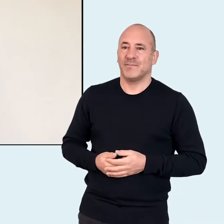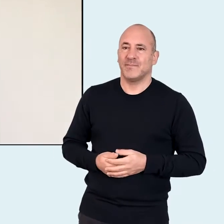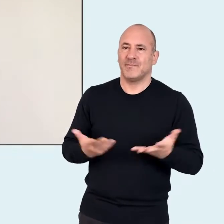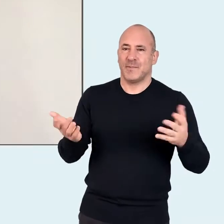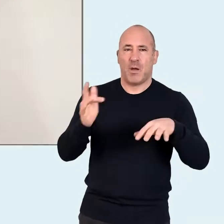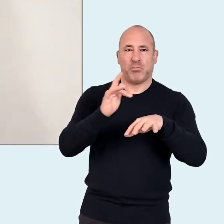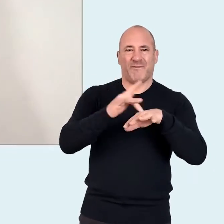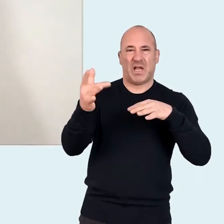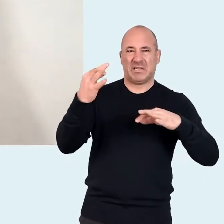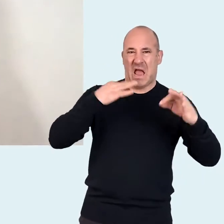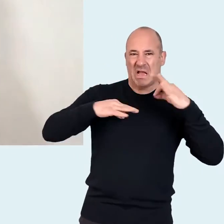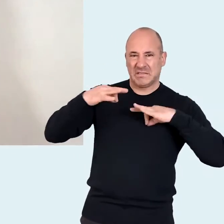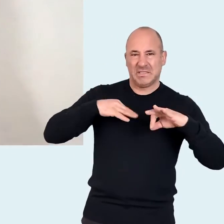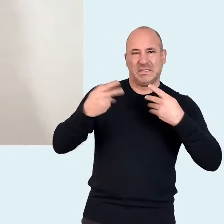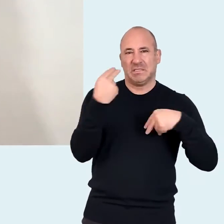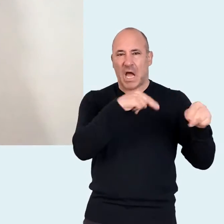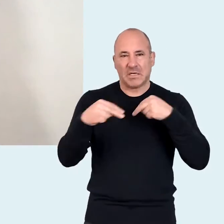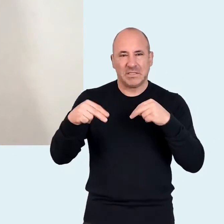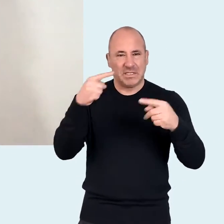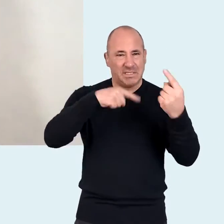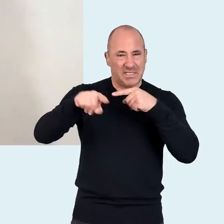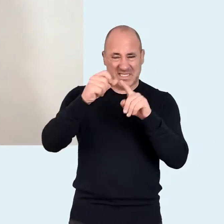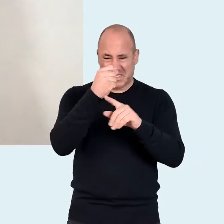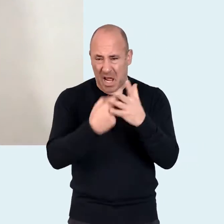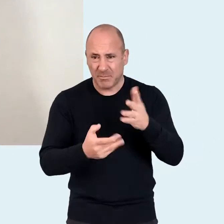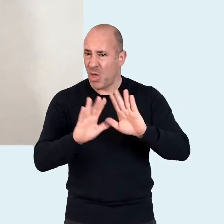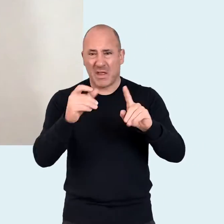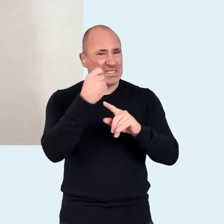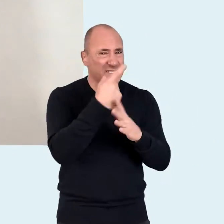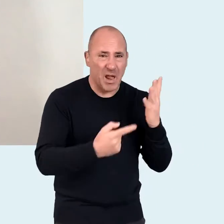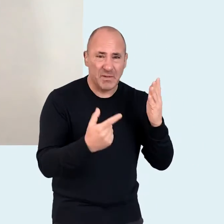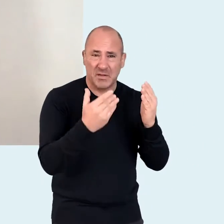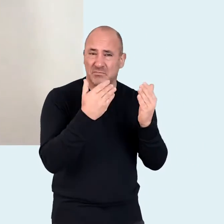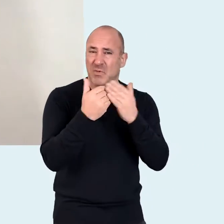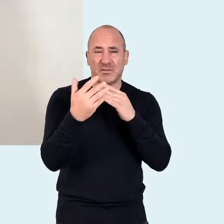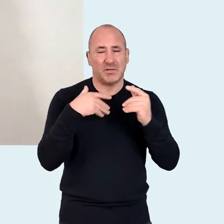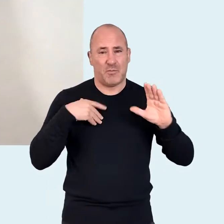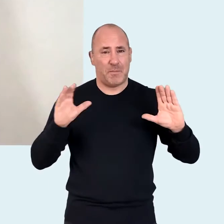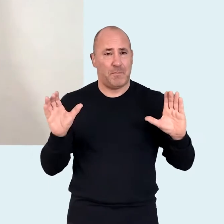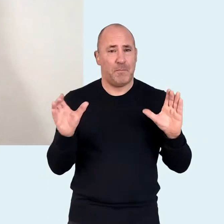So with professional dancers, whether they're disabled or nondisabled, we come together